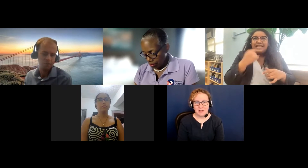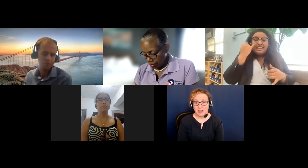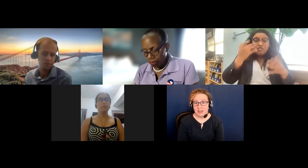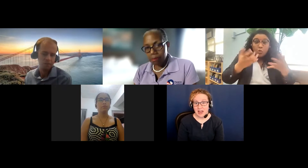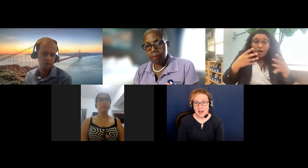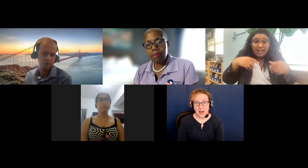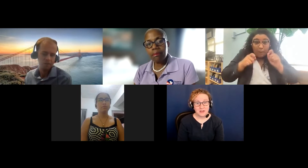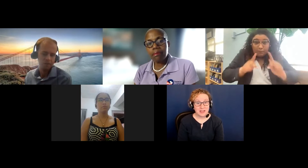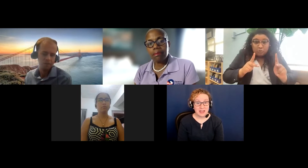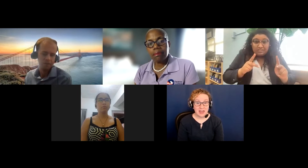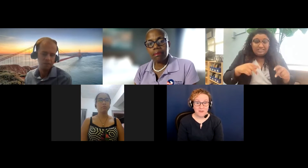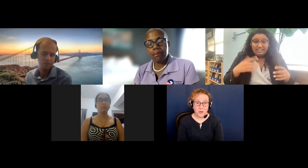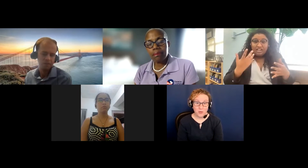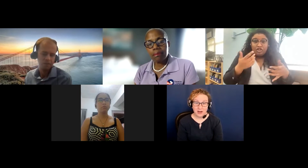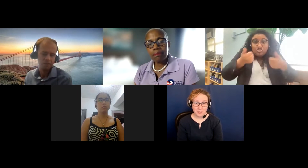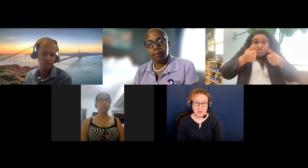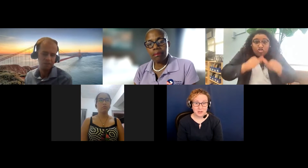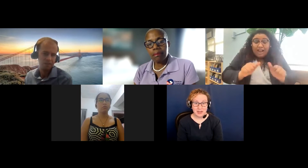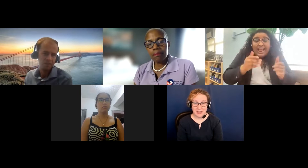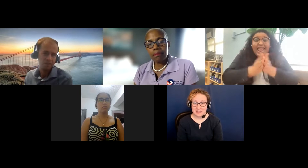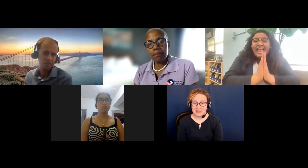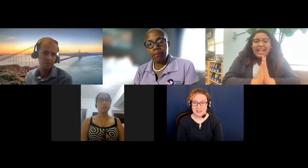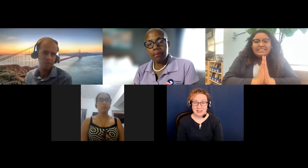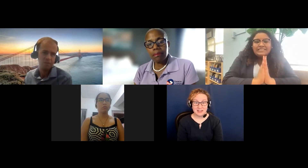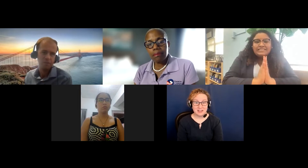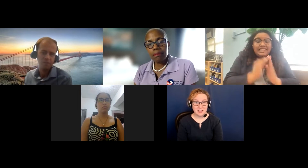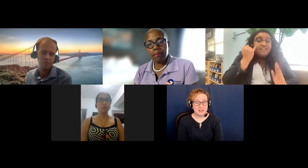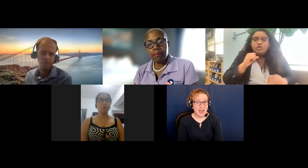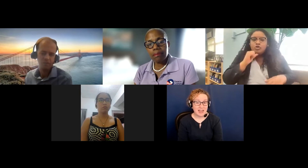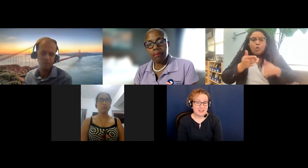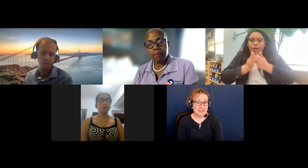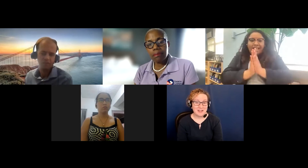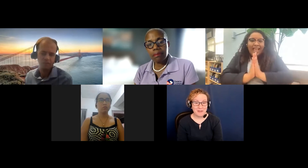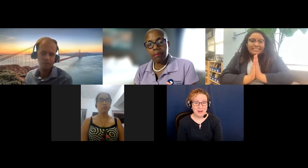Really, I would say that if you want opportunities, just ask. You never know